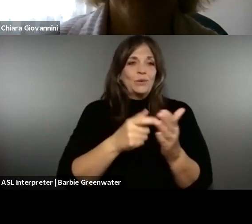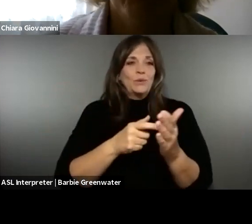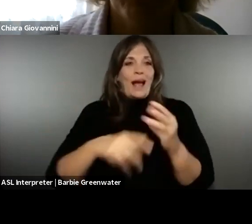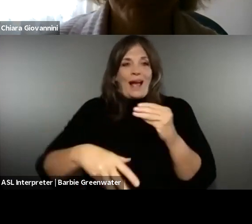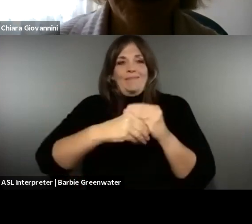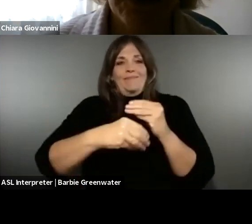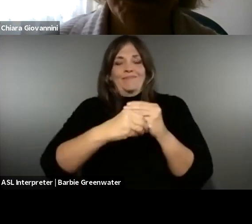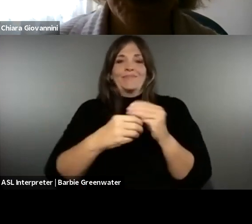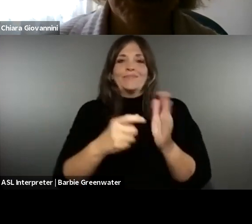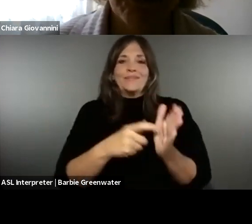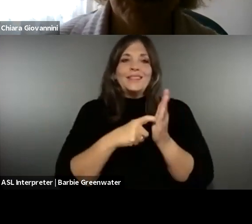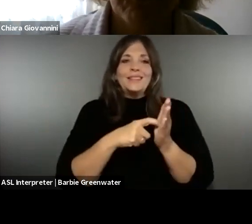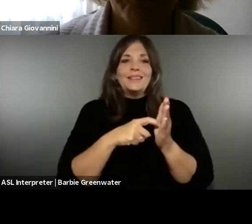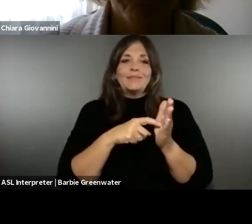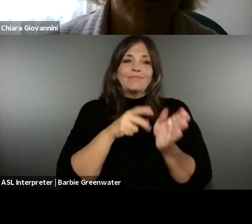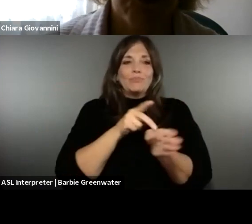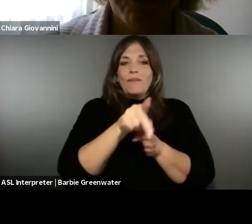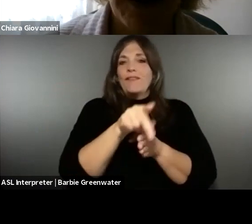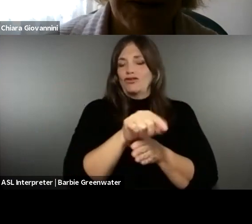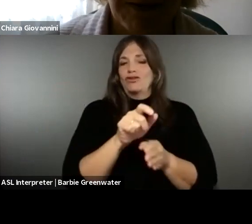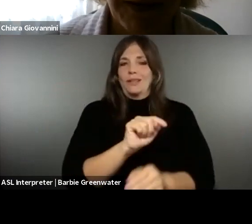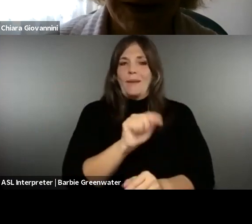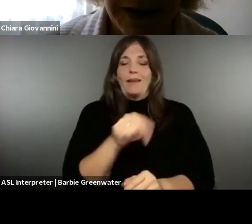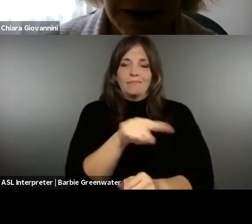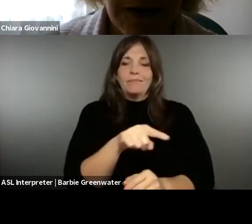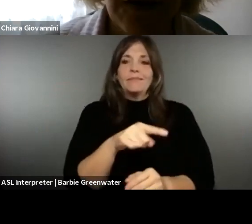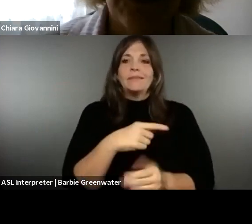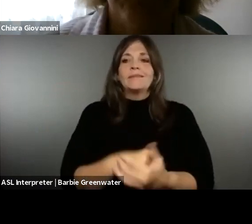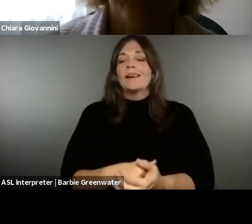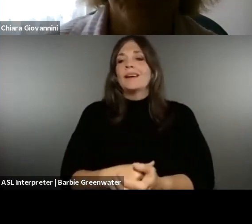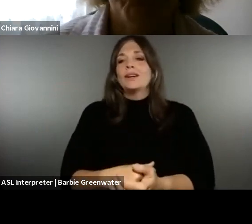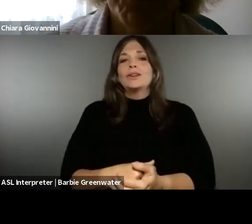Act will also increase the demand, the professional demand and